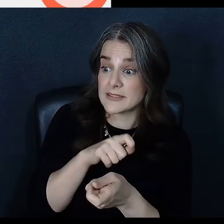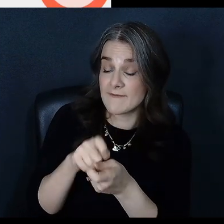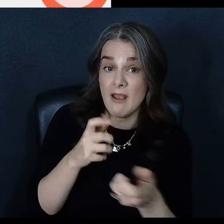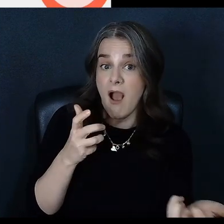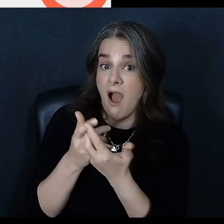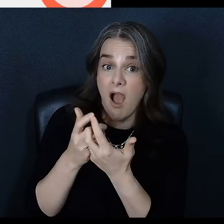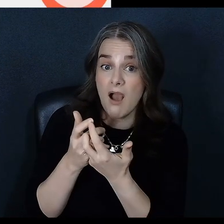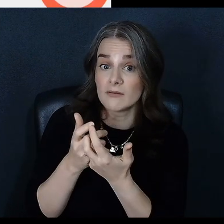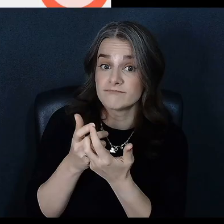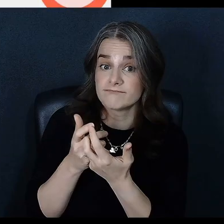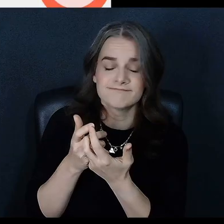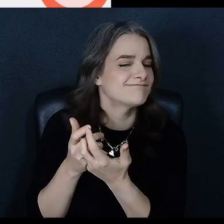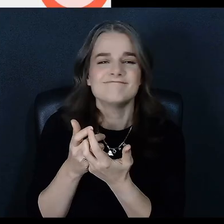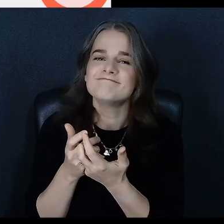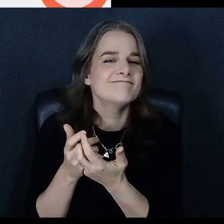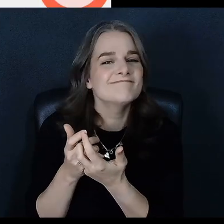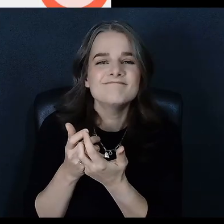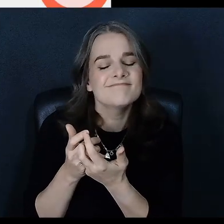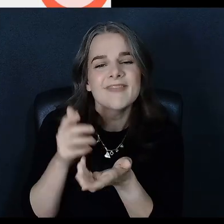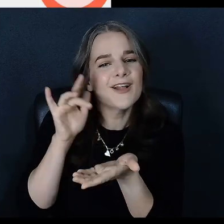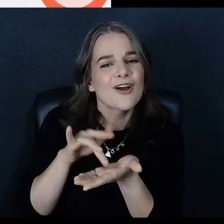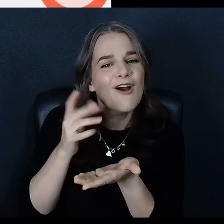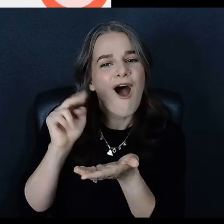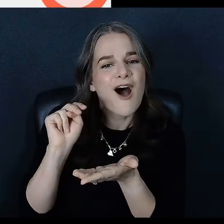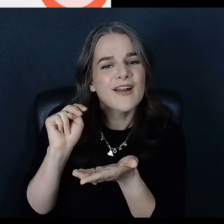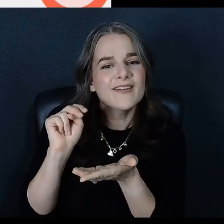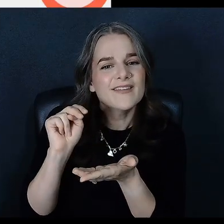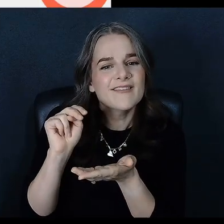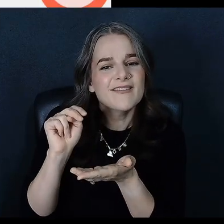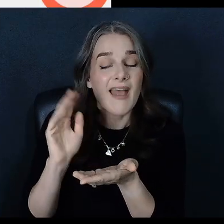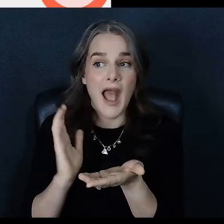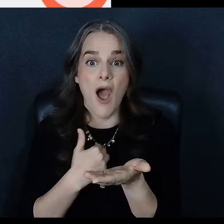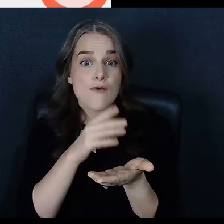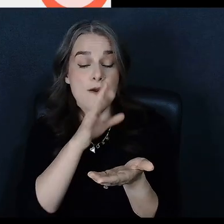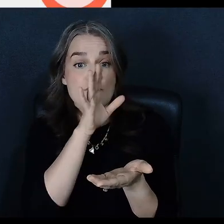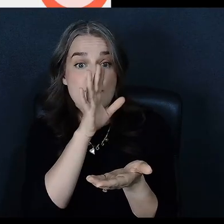And if our voice fits into its bank of what